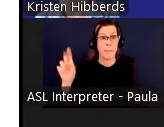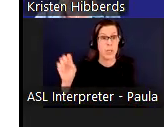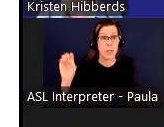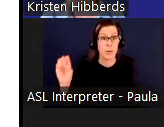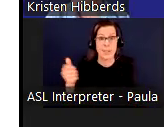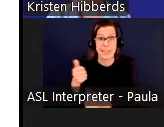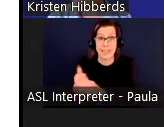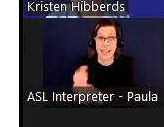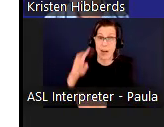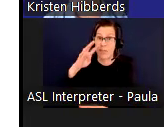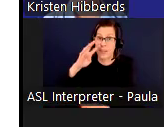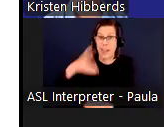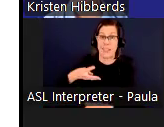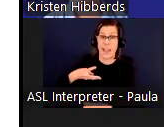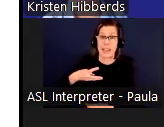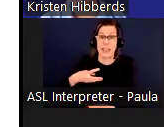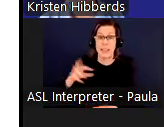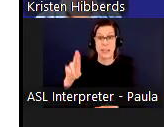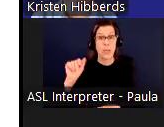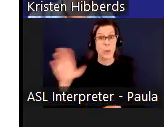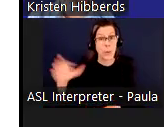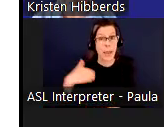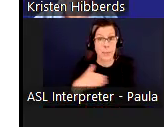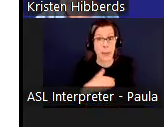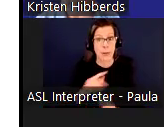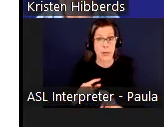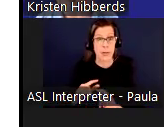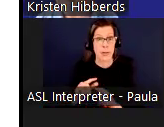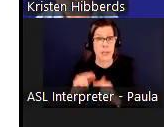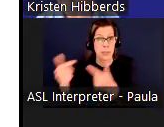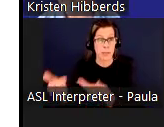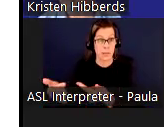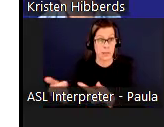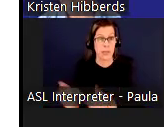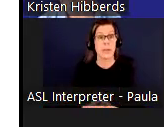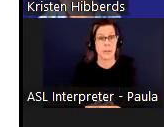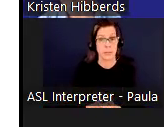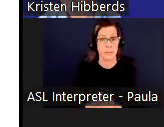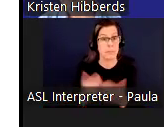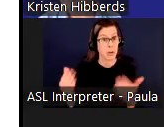I will turn it over to RAC members and feel free to share your comments.